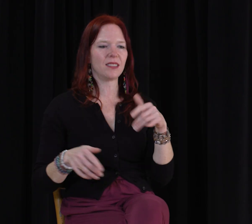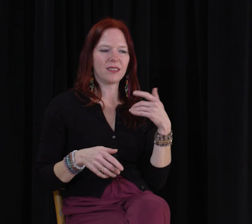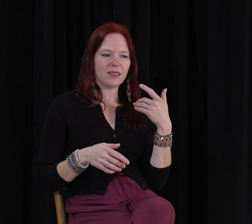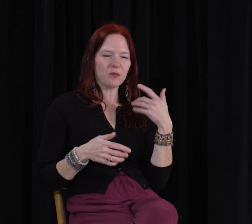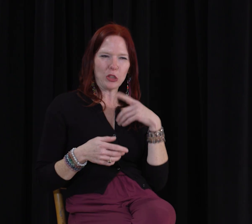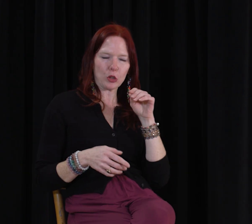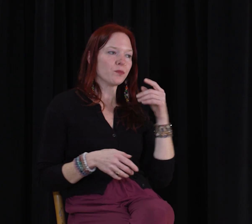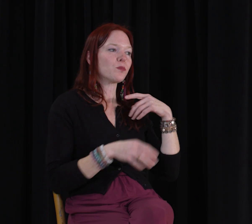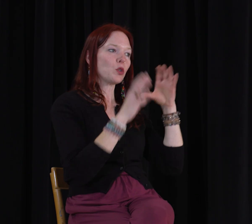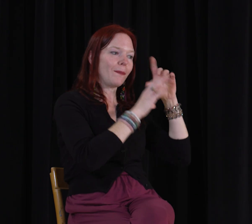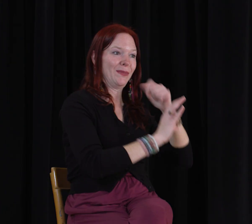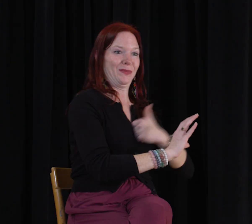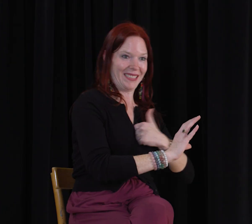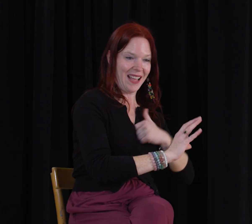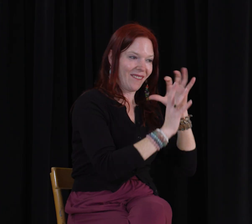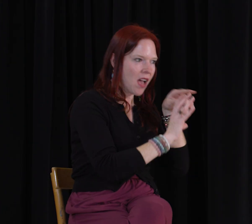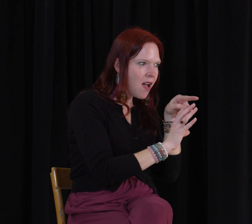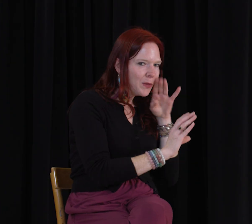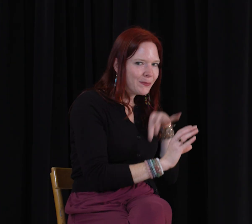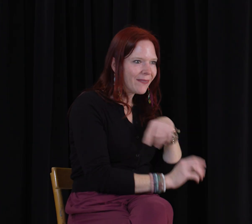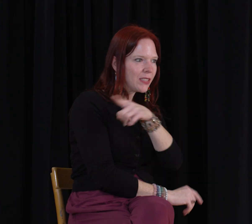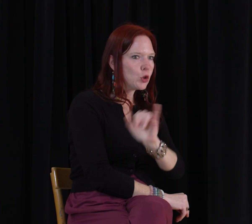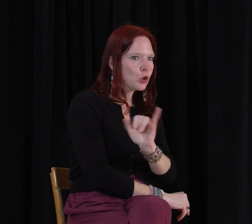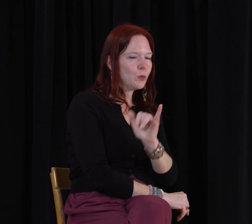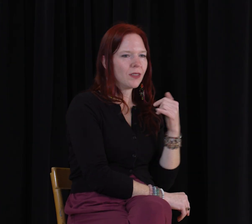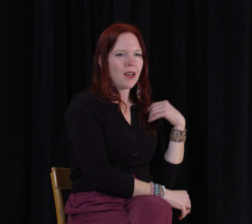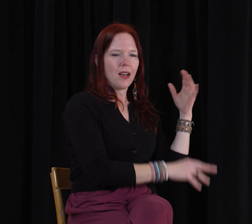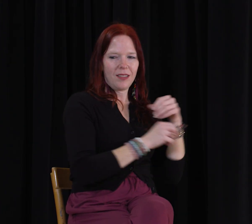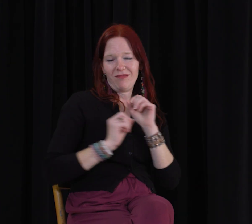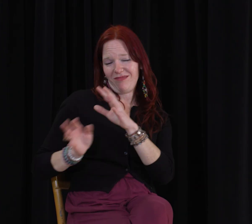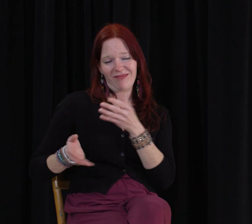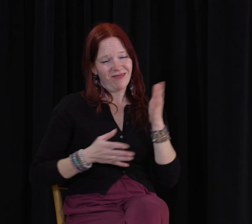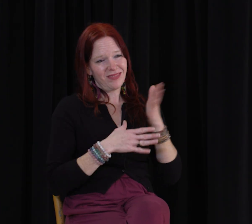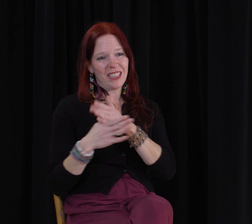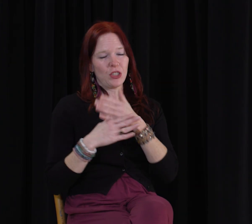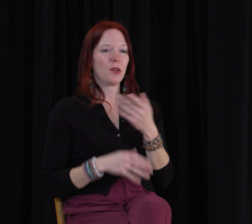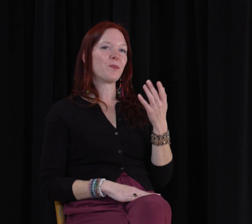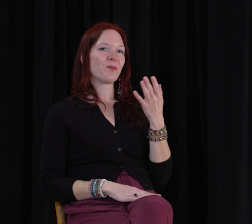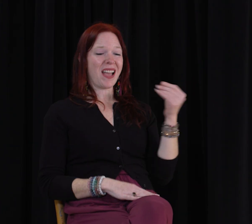That’s really it–when I’m looking for strategies for myself, I try to identify what will benefit our community, and I share it.